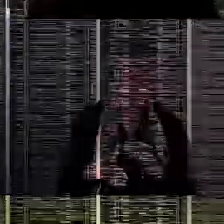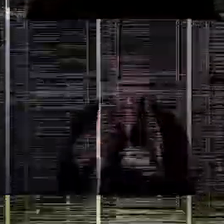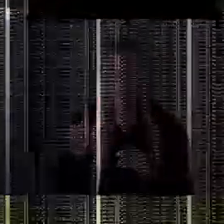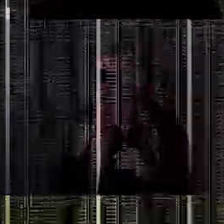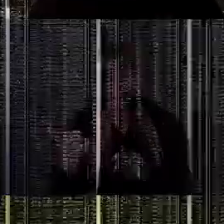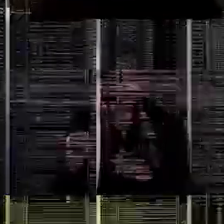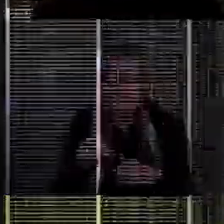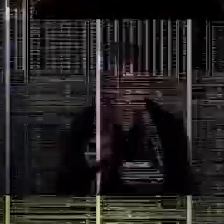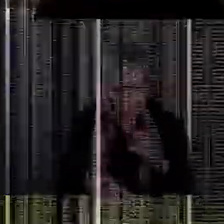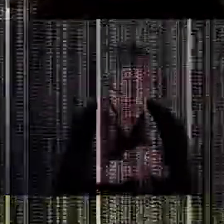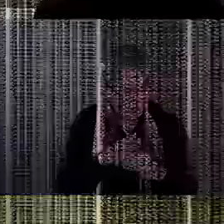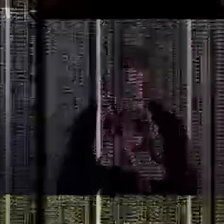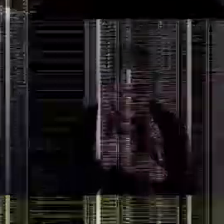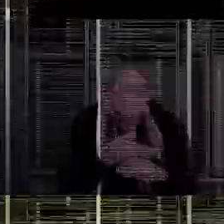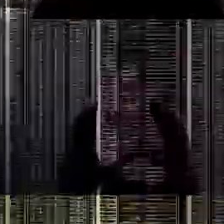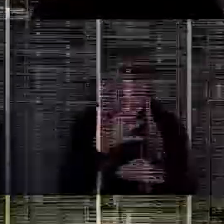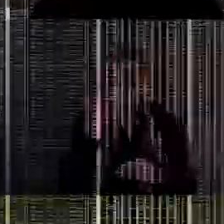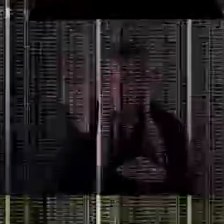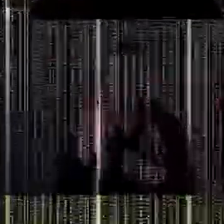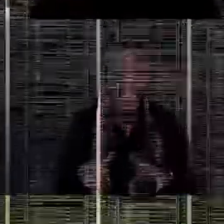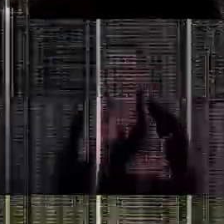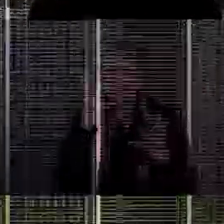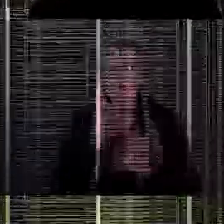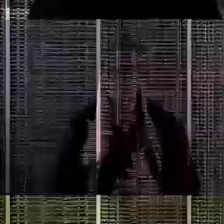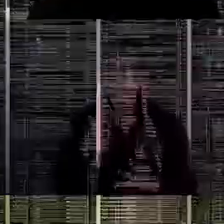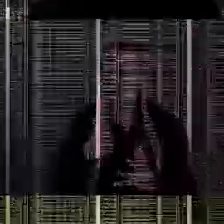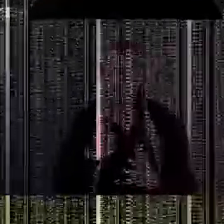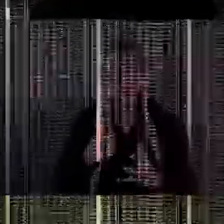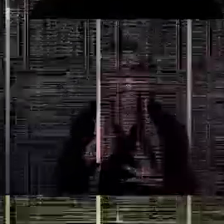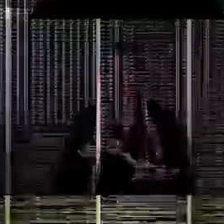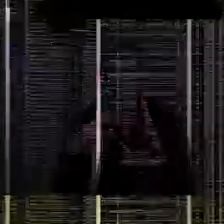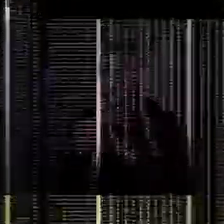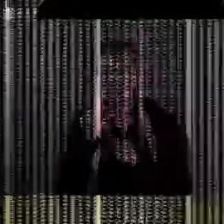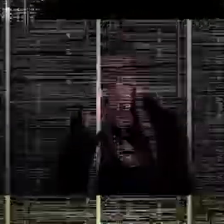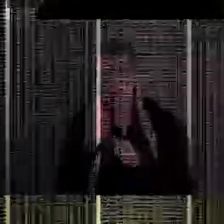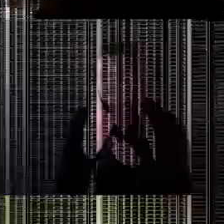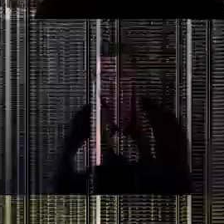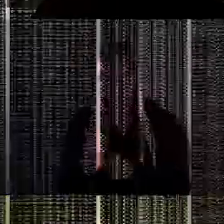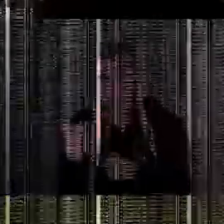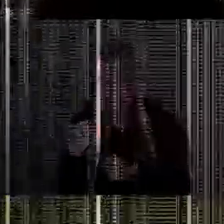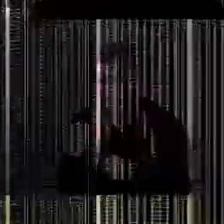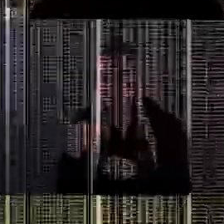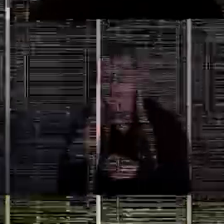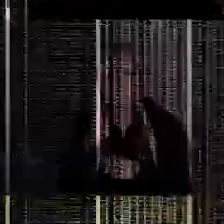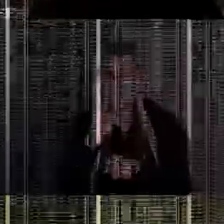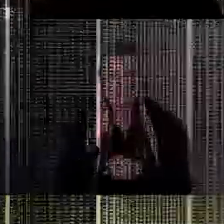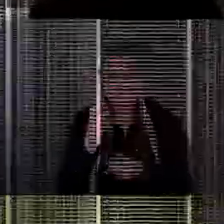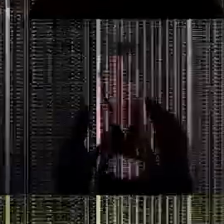put a link there, but unfortunately I left Twitter a couple of years ago because of dumpster fire.